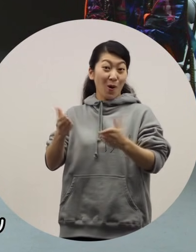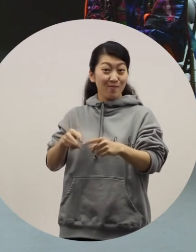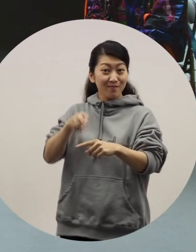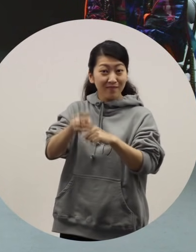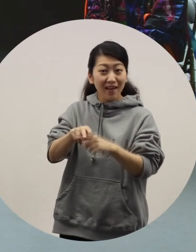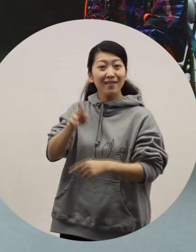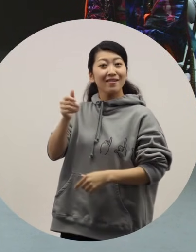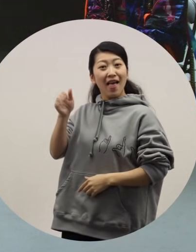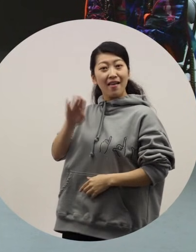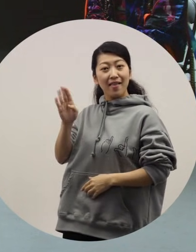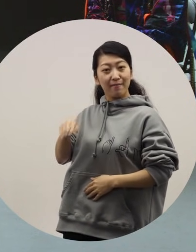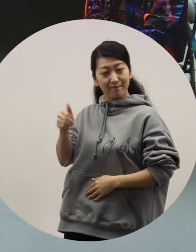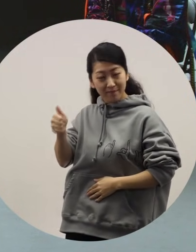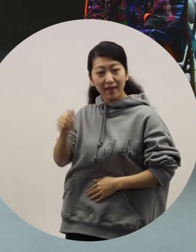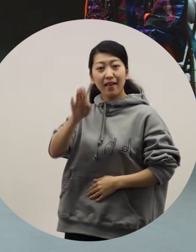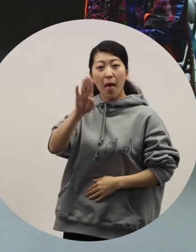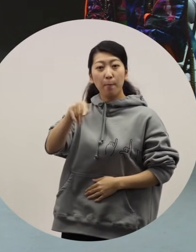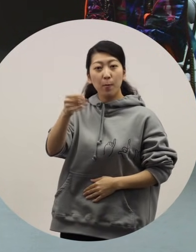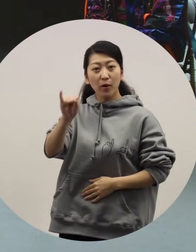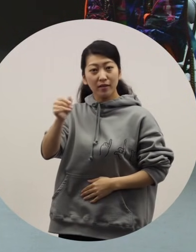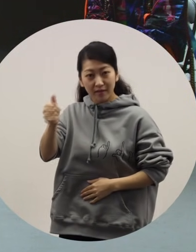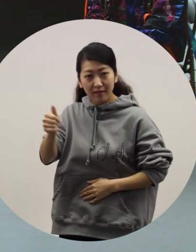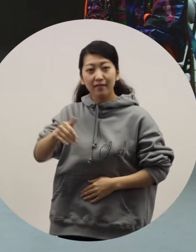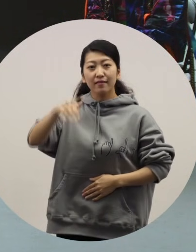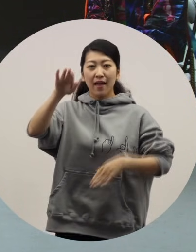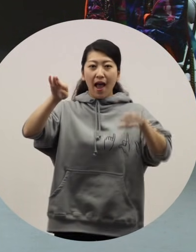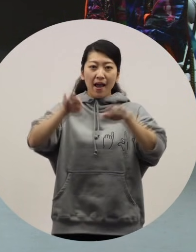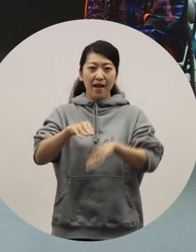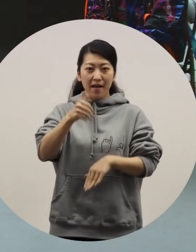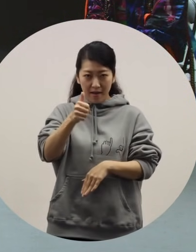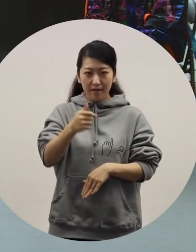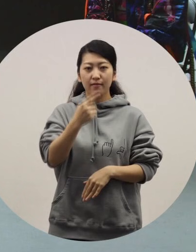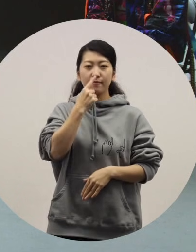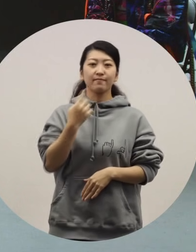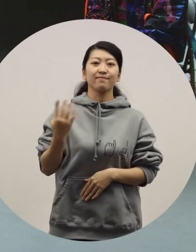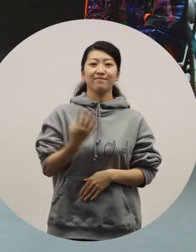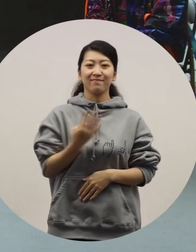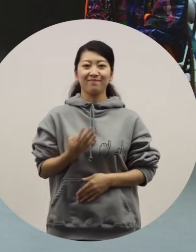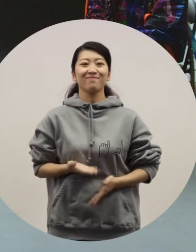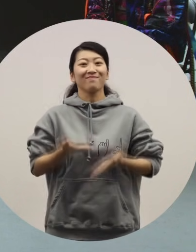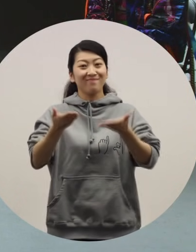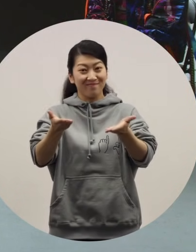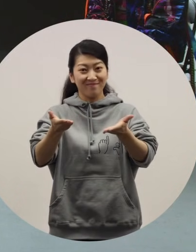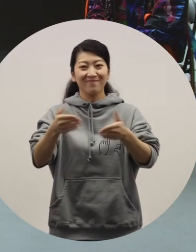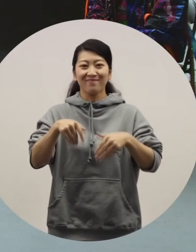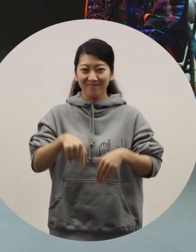Kenmochi Hidefumi and Kenta Takaya. We will be discussing the topic.